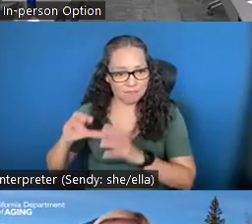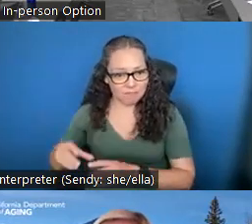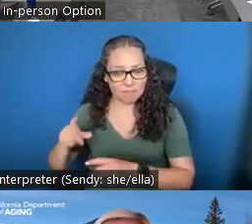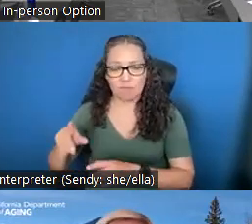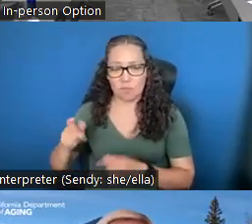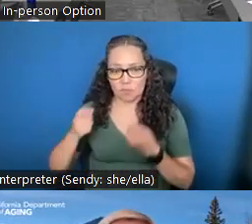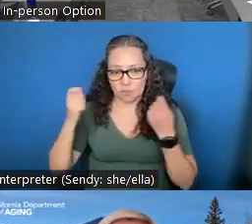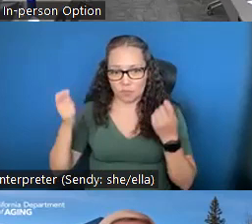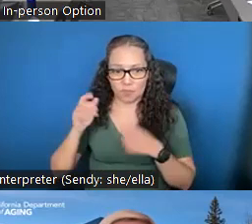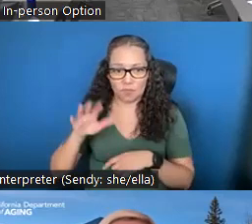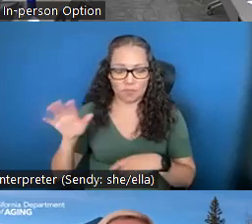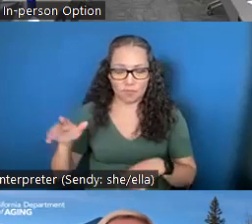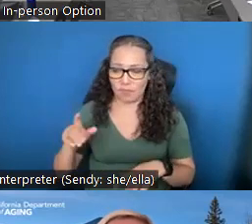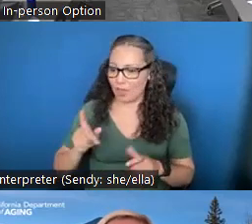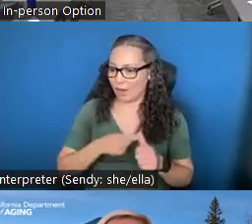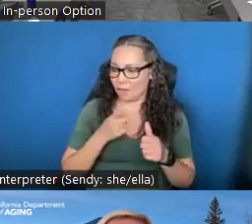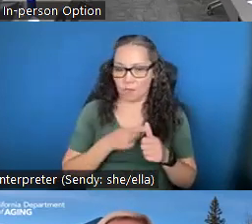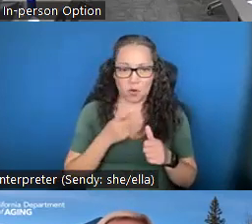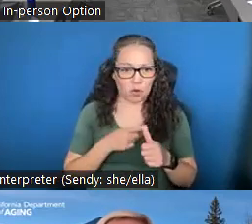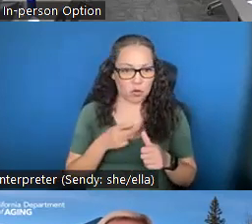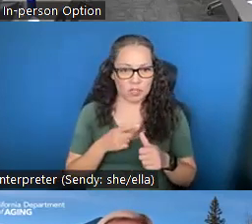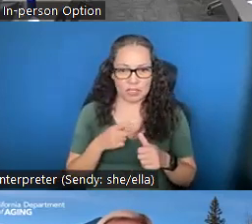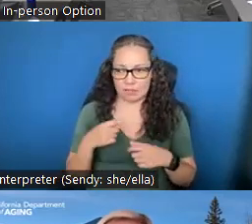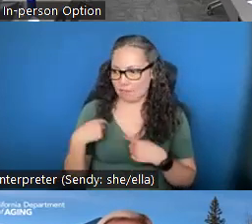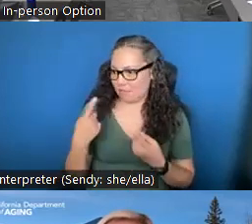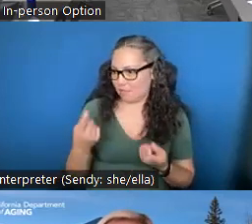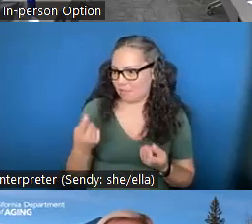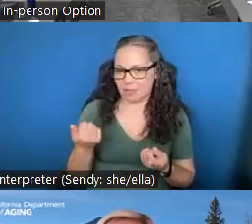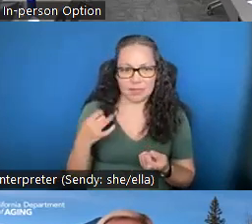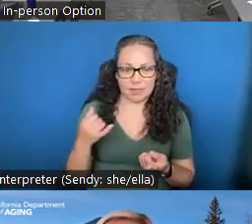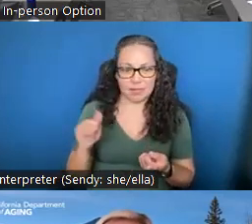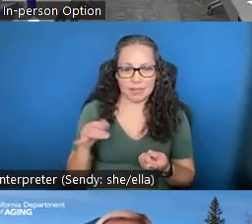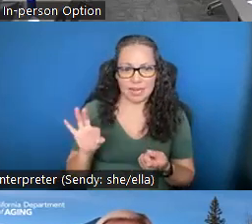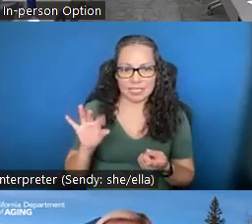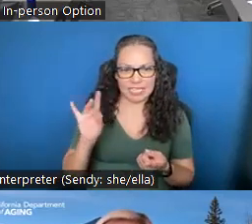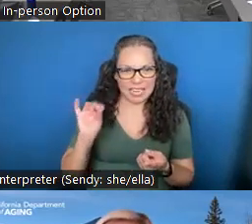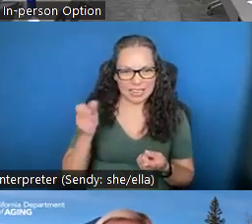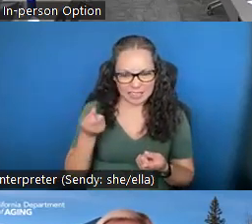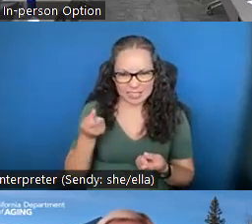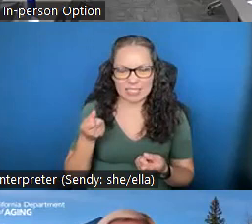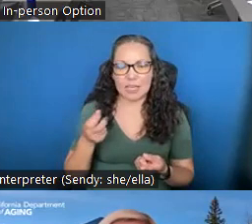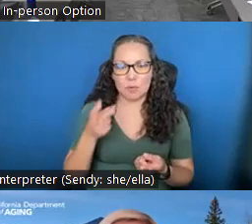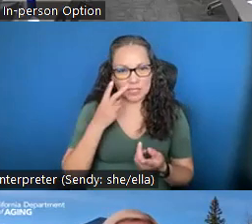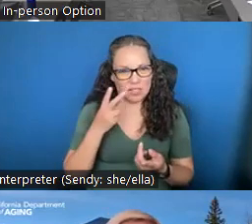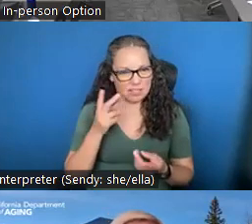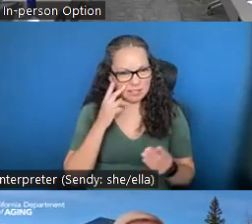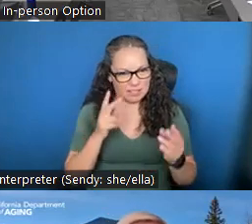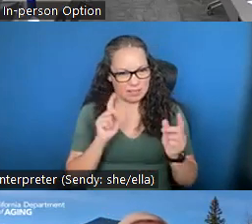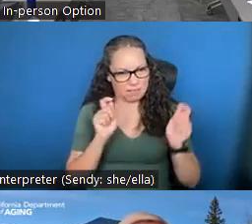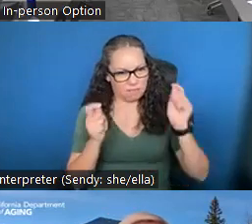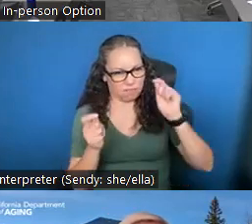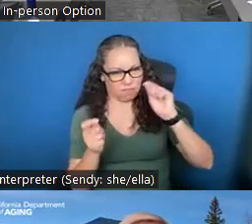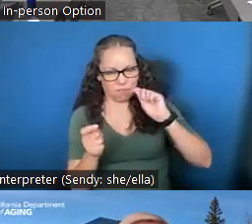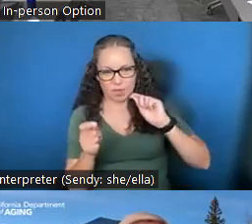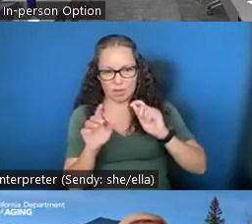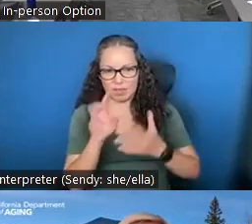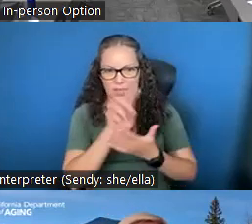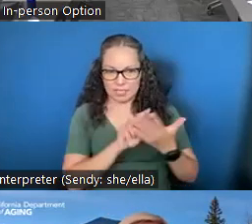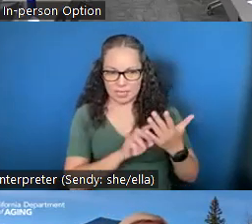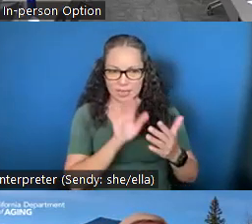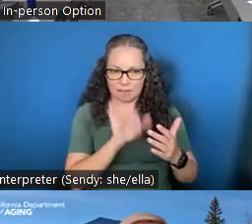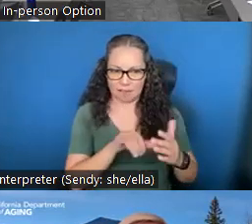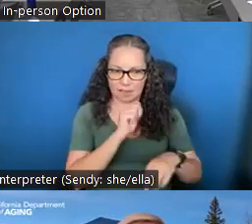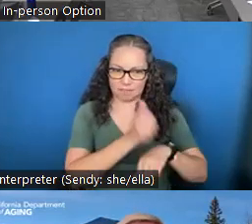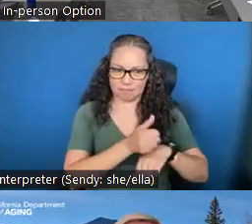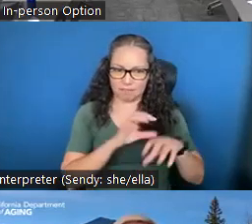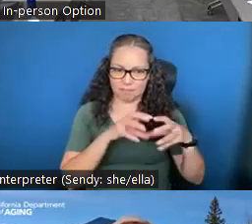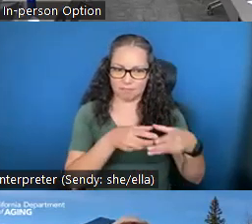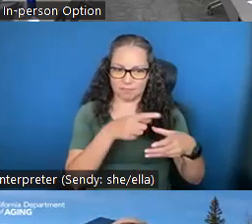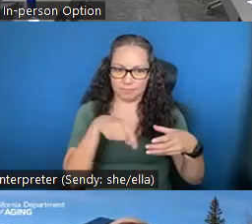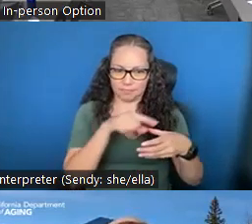since the 1980s um we're starting to see movement in the design of the network um next slide so I